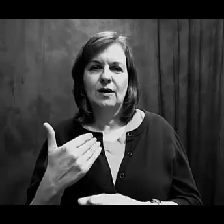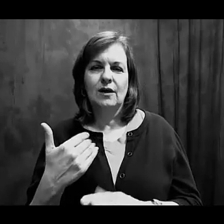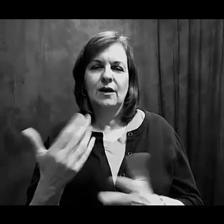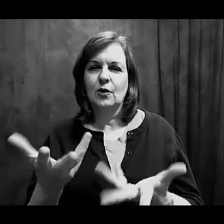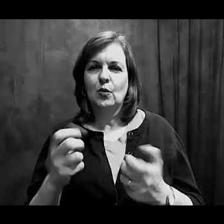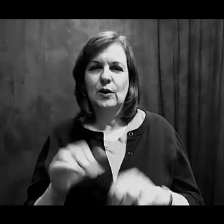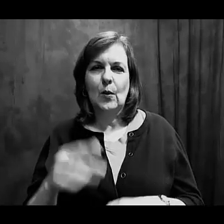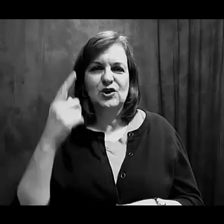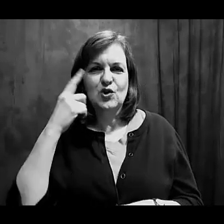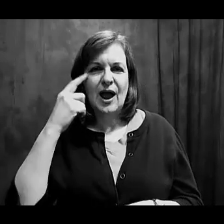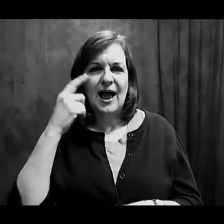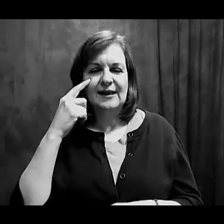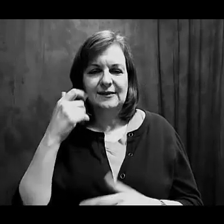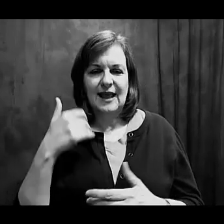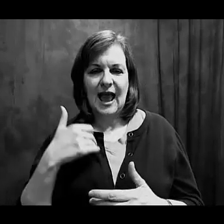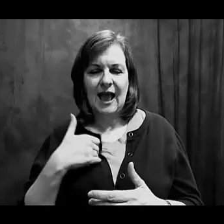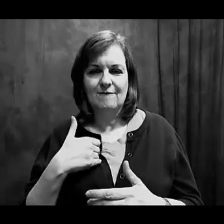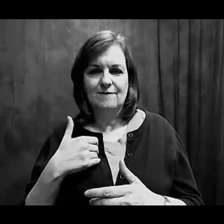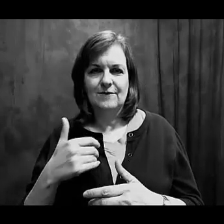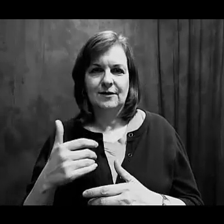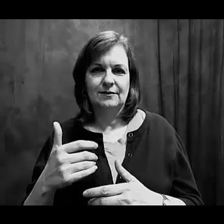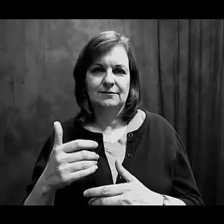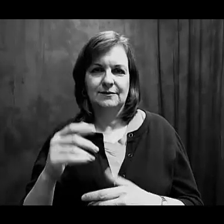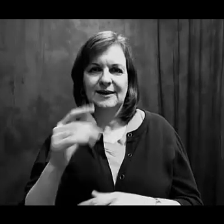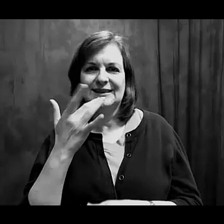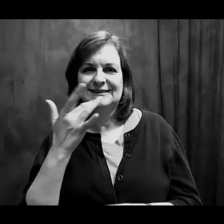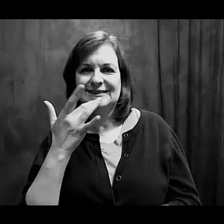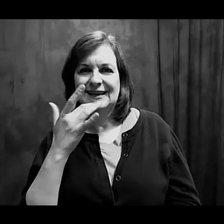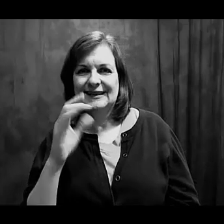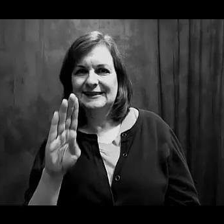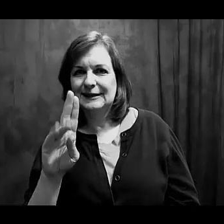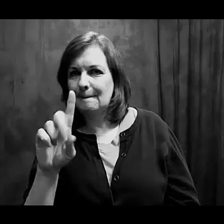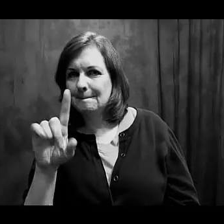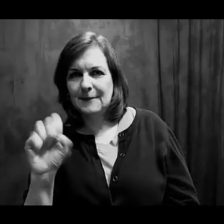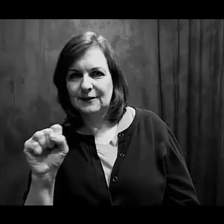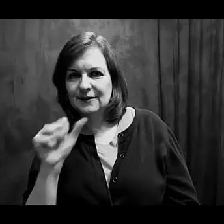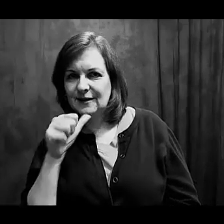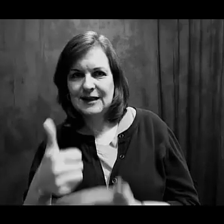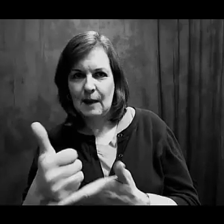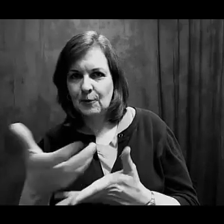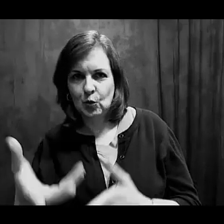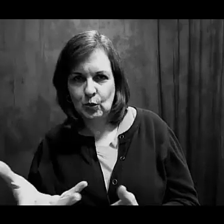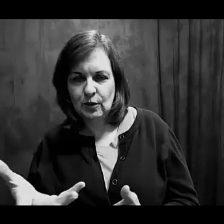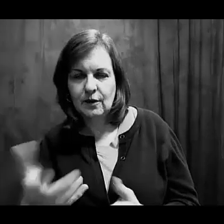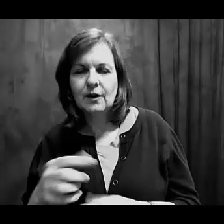your eyes to be full of taste buds! that does you no good!